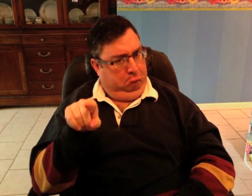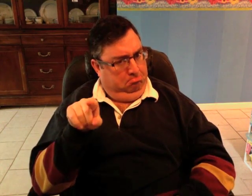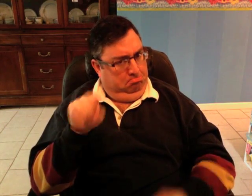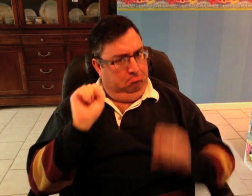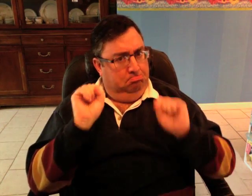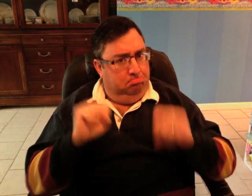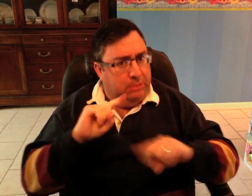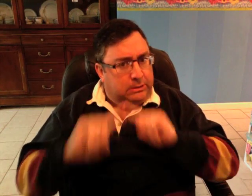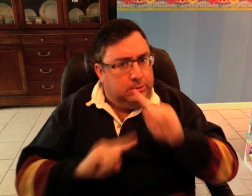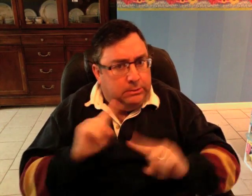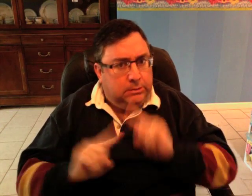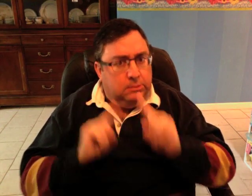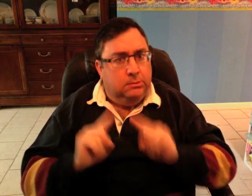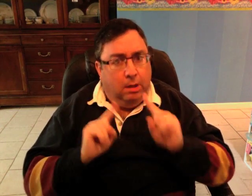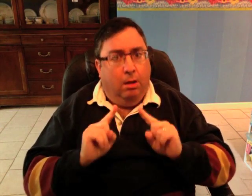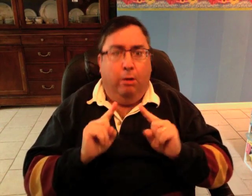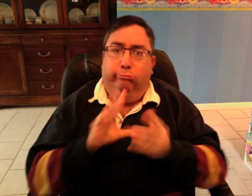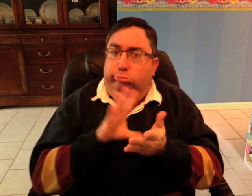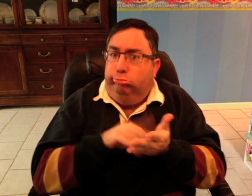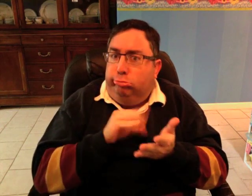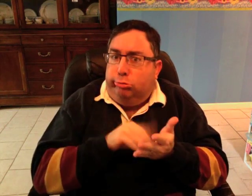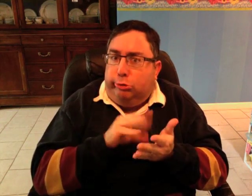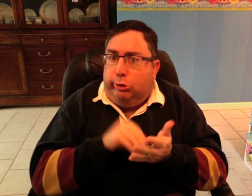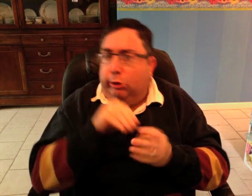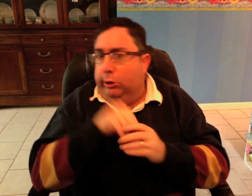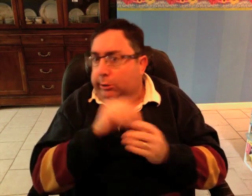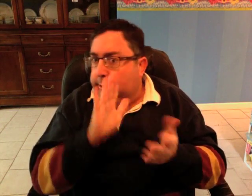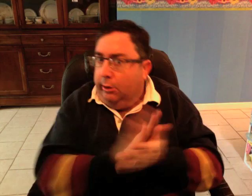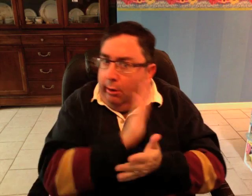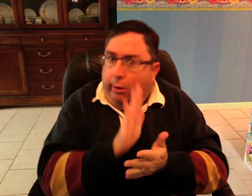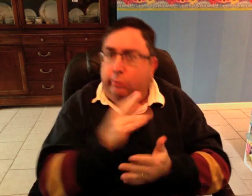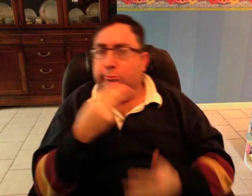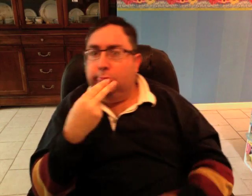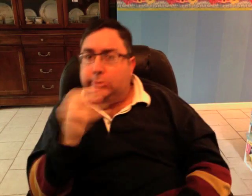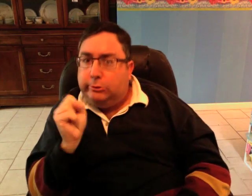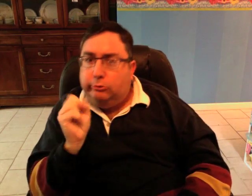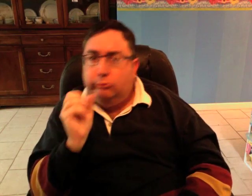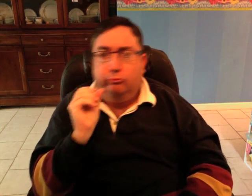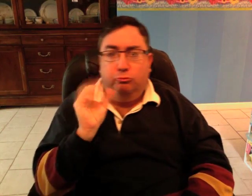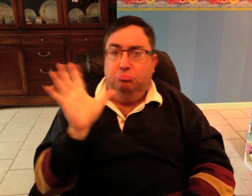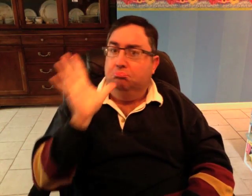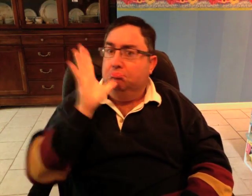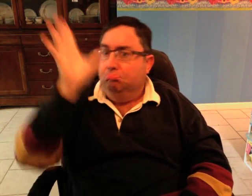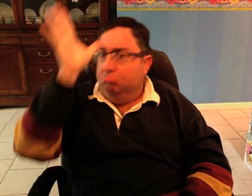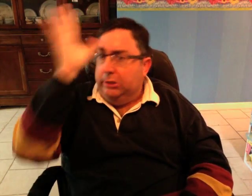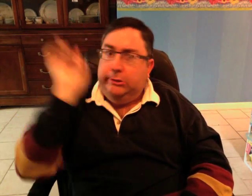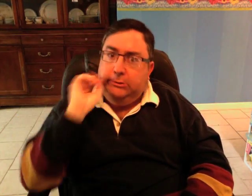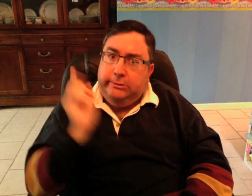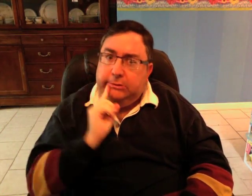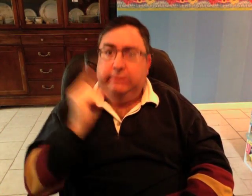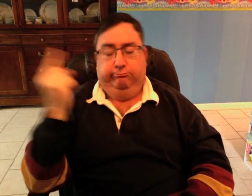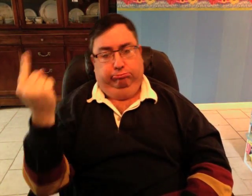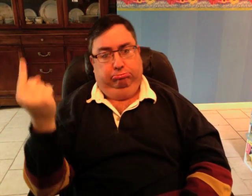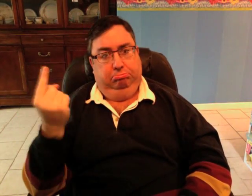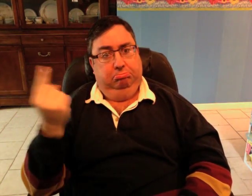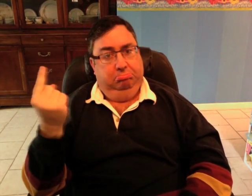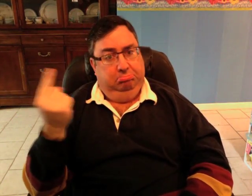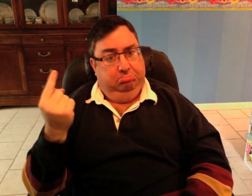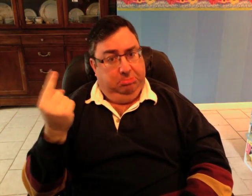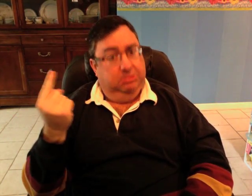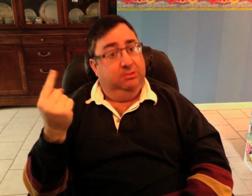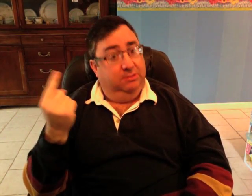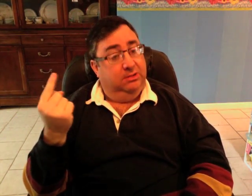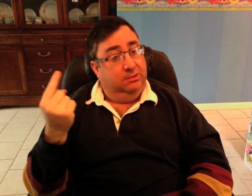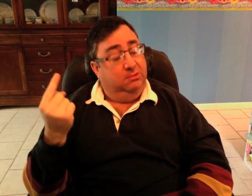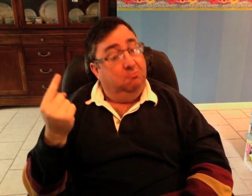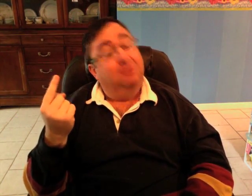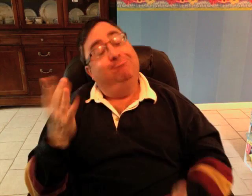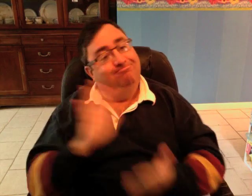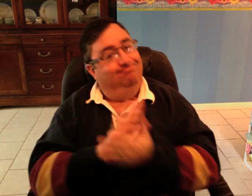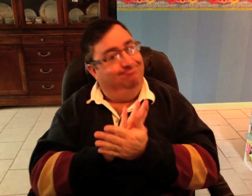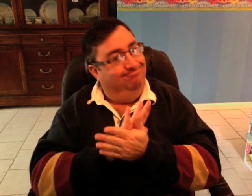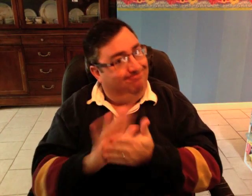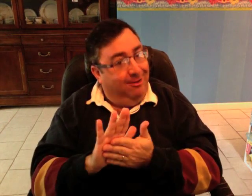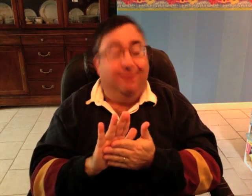Sometimes, I get a nice surprise to find they learned sign in High School or College or their parents are Deaf